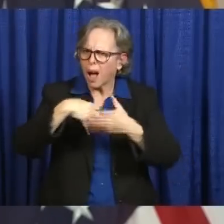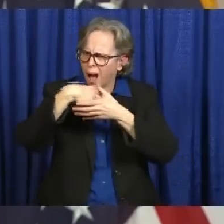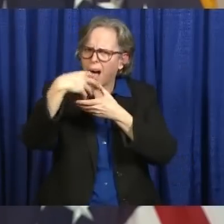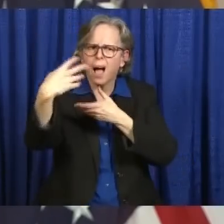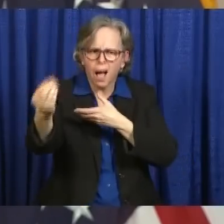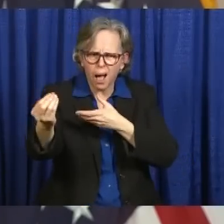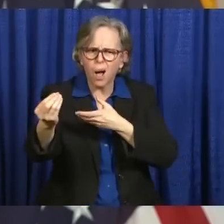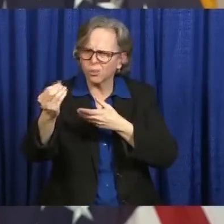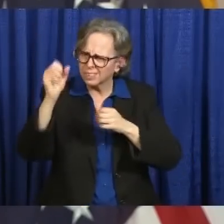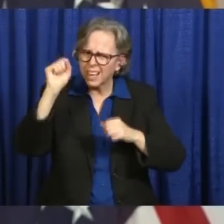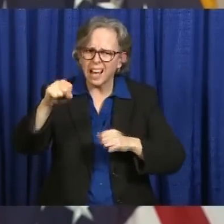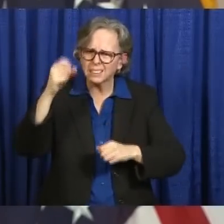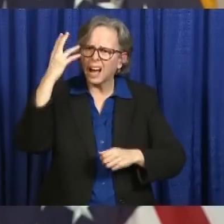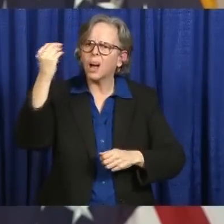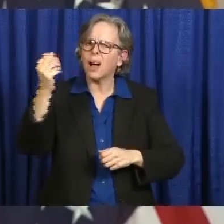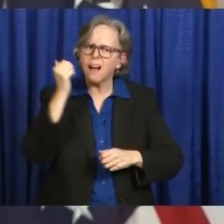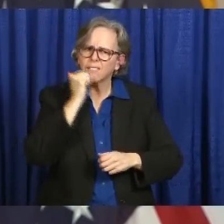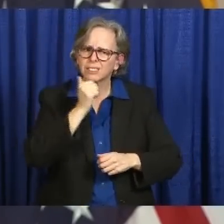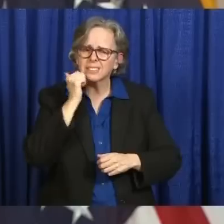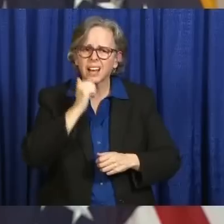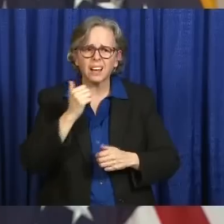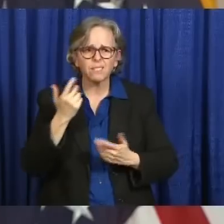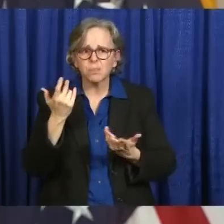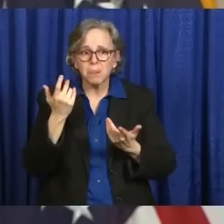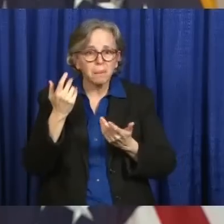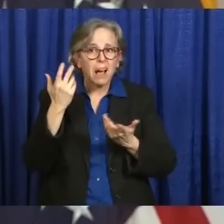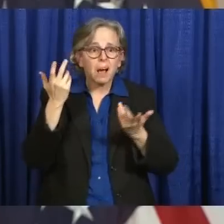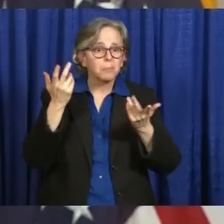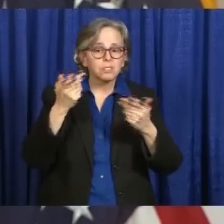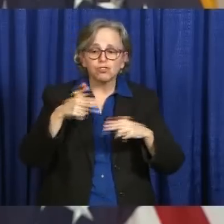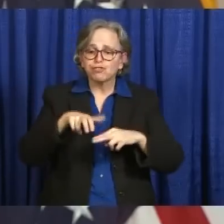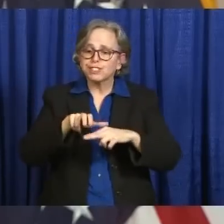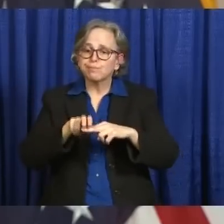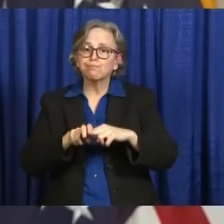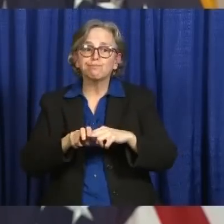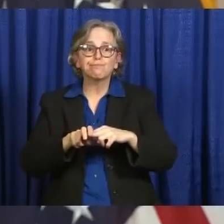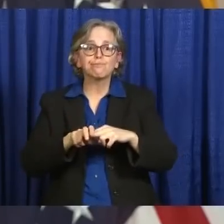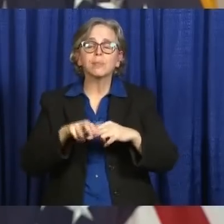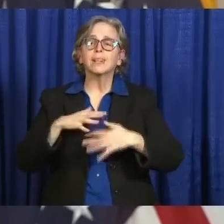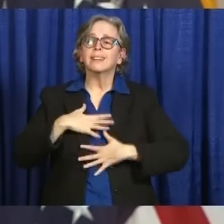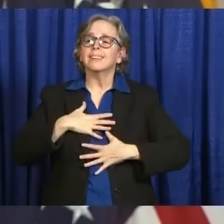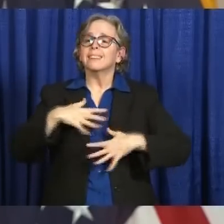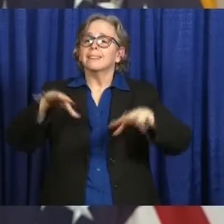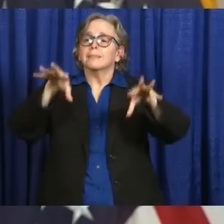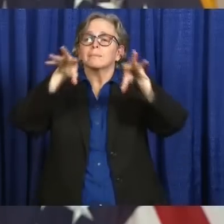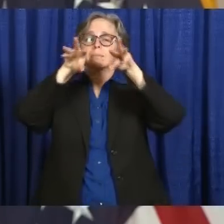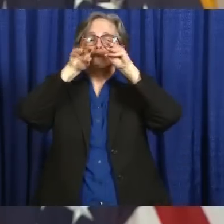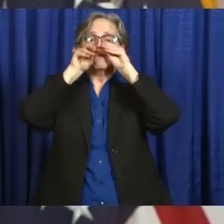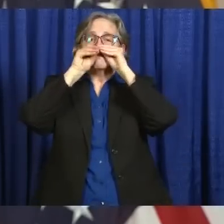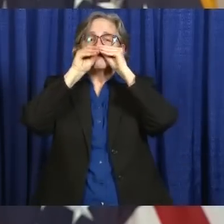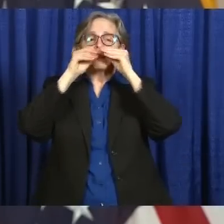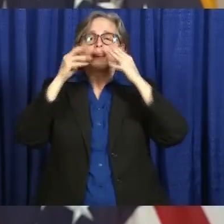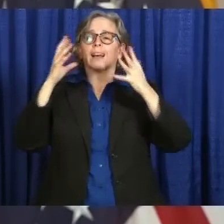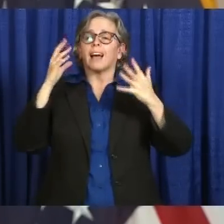WE KNOW THAT BEING OUTSIDE AND GETTING FRESH AIR AND LISTENING TO THE BIRDS AND SEEING THE SIGNS OF SPRING AND SITTING BY WATER CAN HAVE CALMING EFFECTS. IT'S A GOOD OPPORTUNITY FOR US TO DO THAT FOR OURSELVES EACH